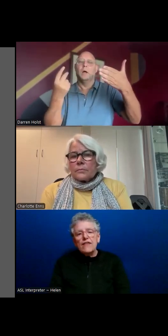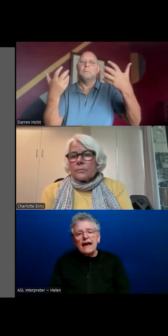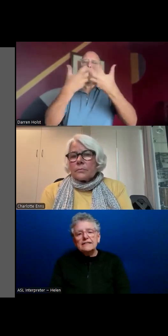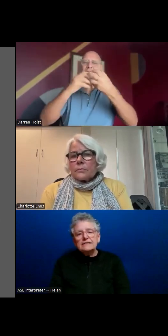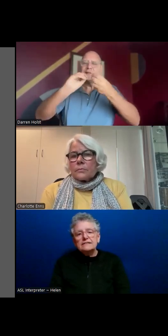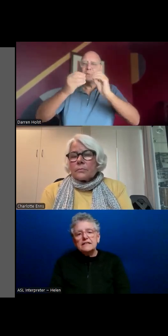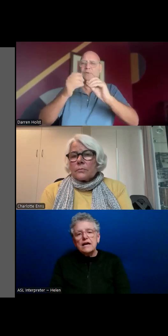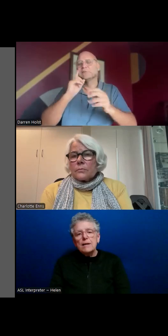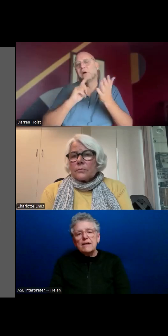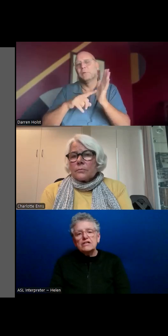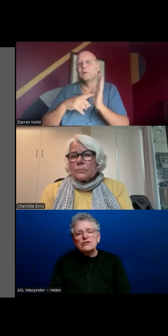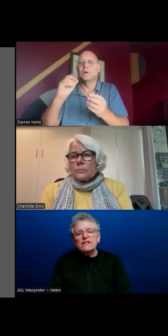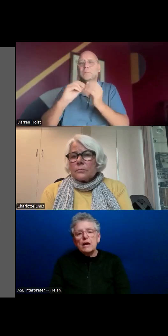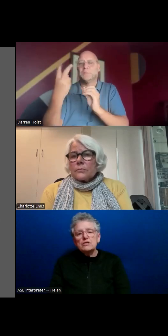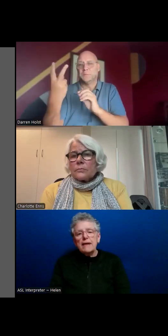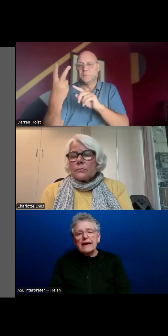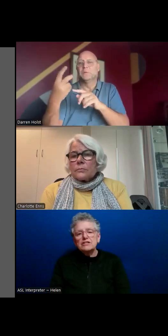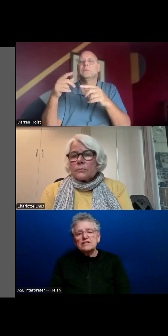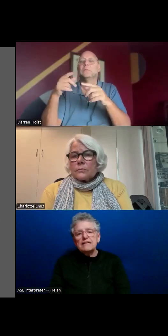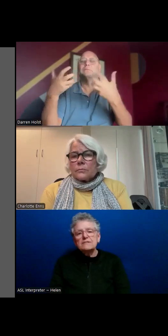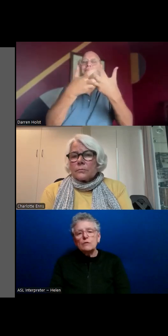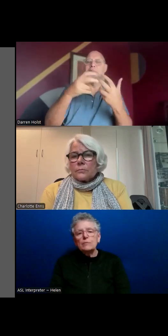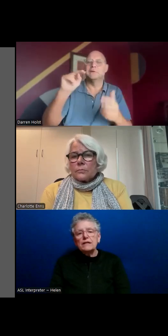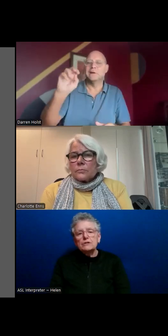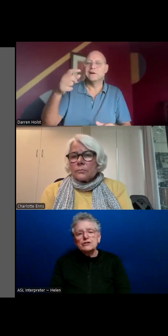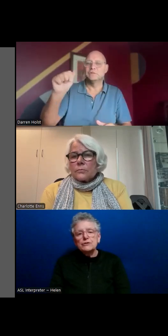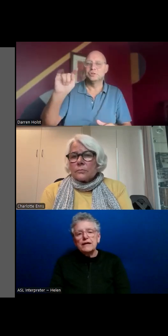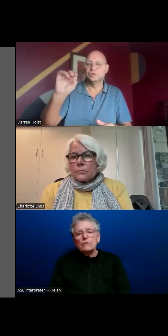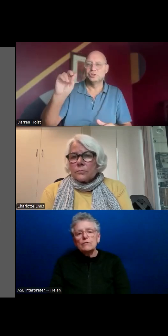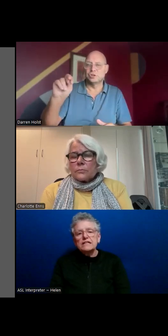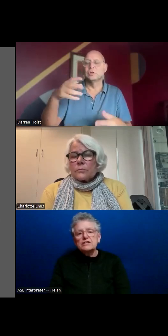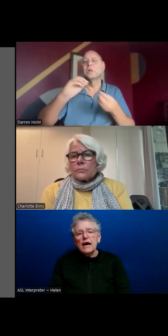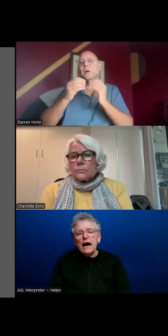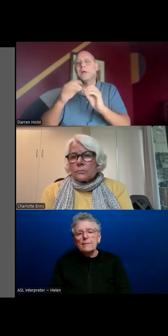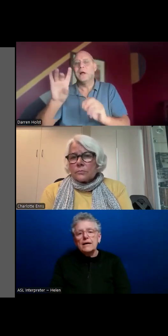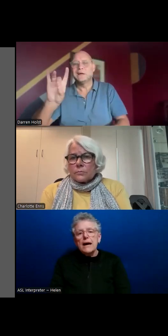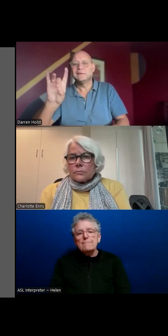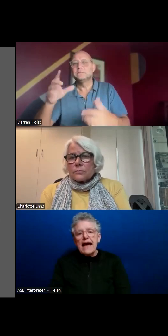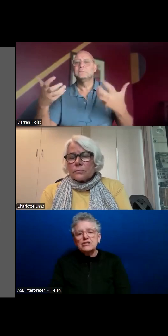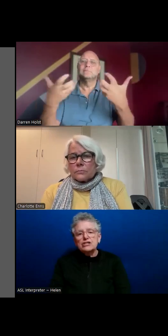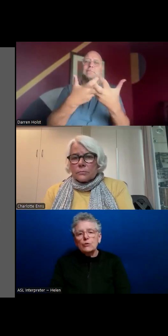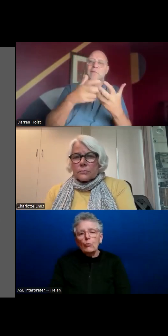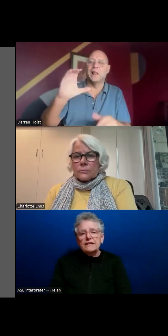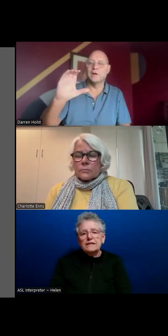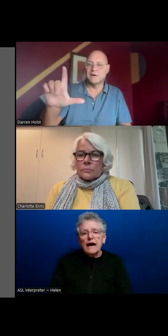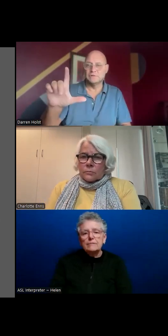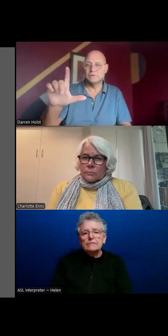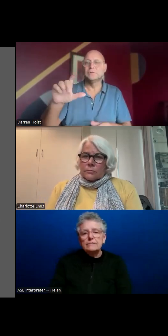And after you circle that, make sure that the numbers match. Sometimes it will be number two and it will need to match